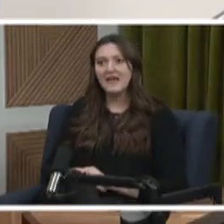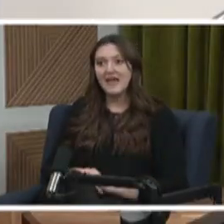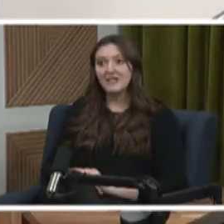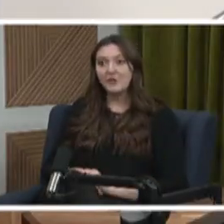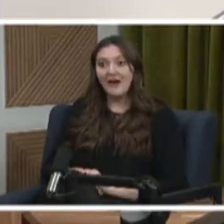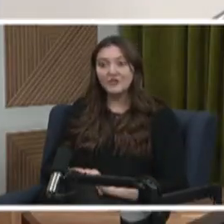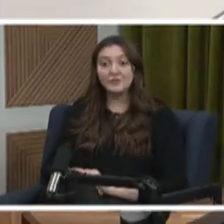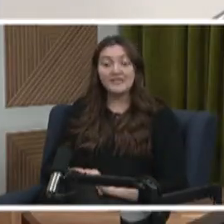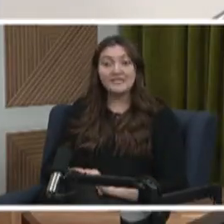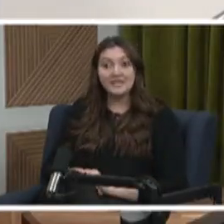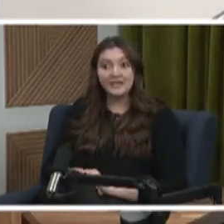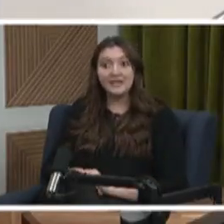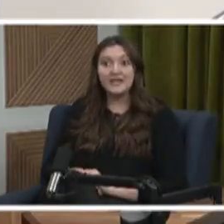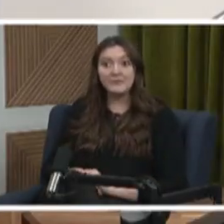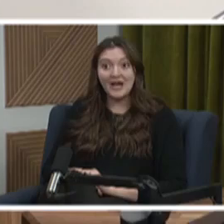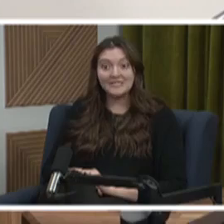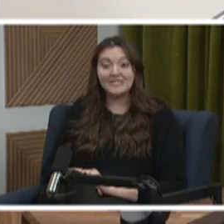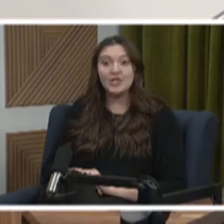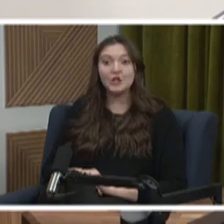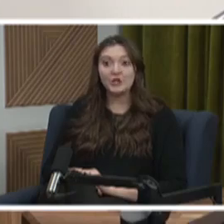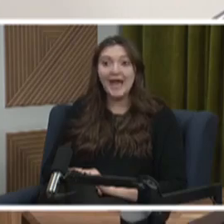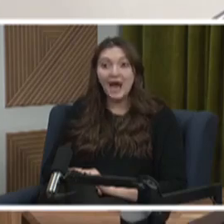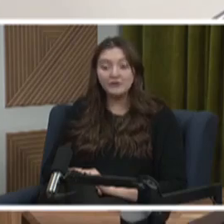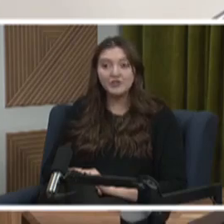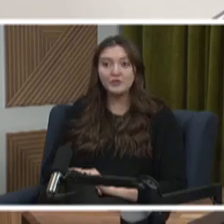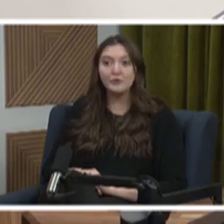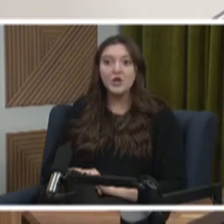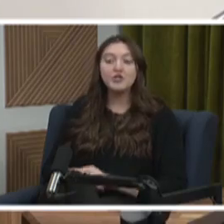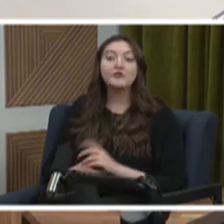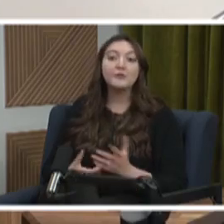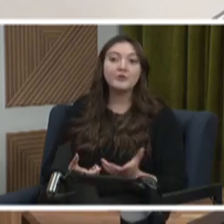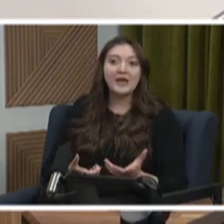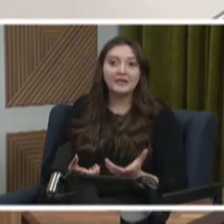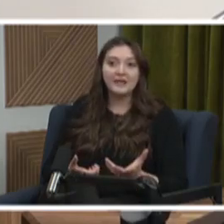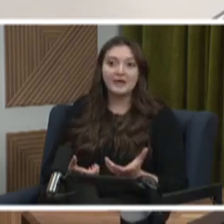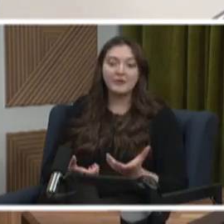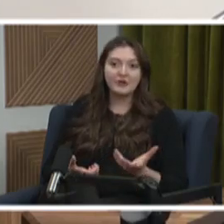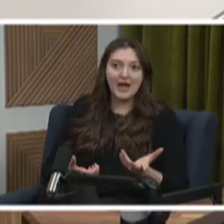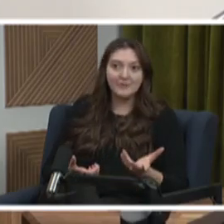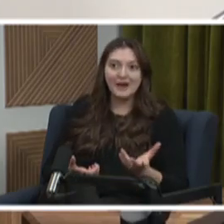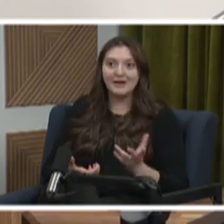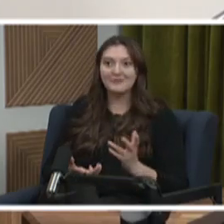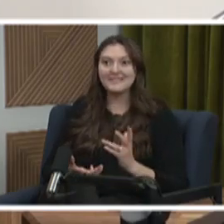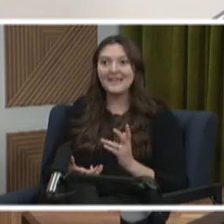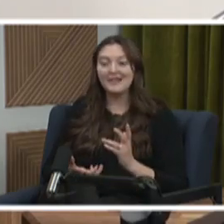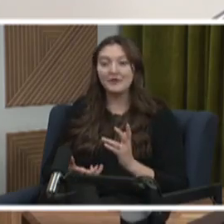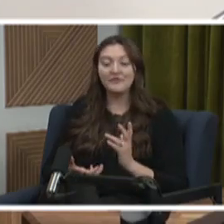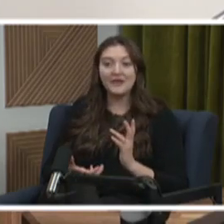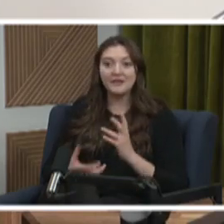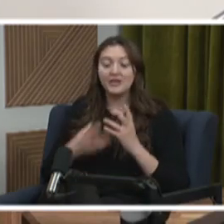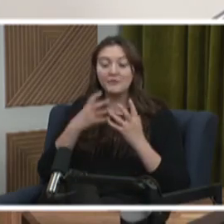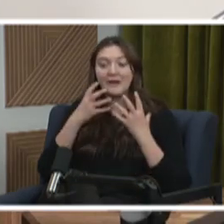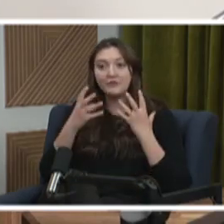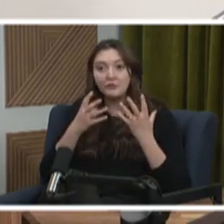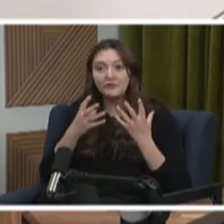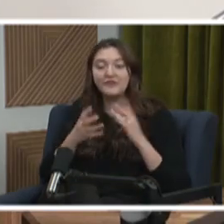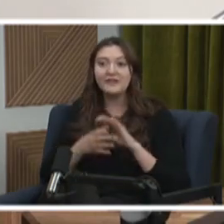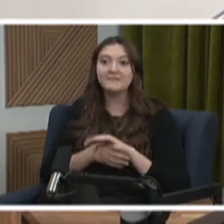You have to really study it and practice it and learn how to do them correctly, like, with your eyebrows and, like, your mouth morphines.